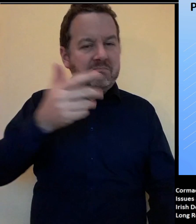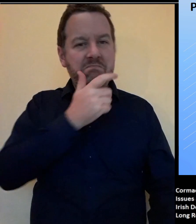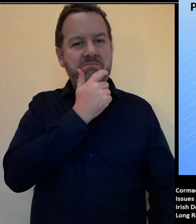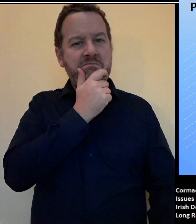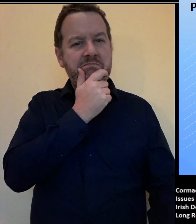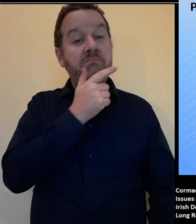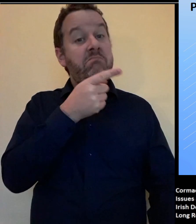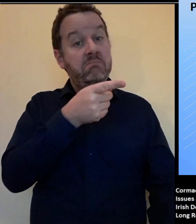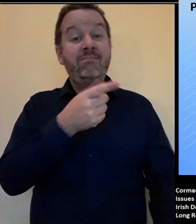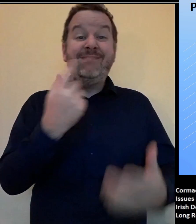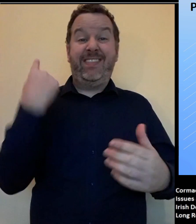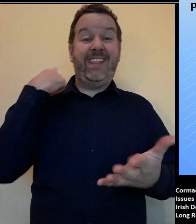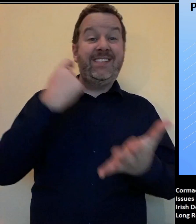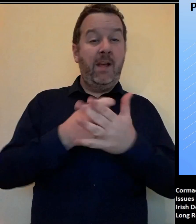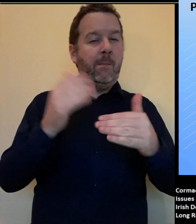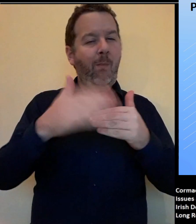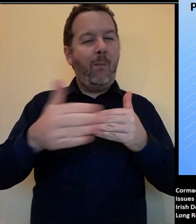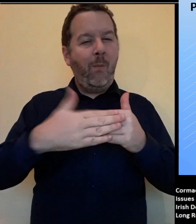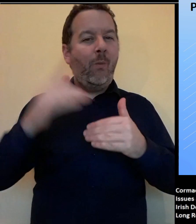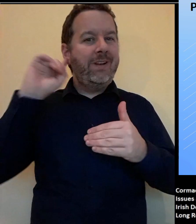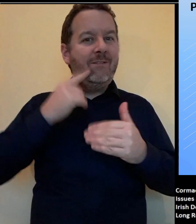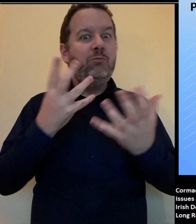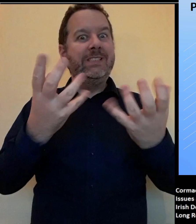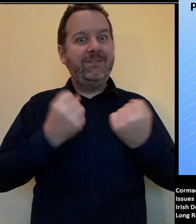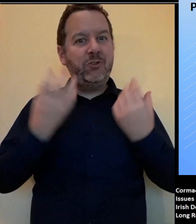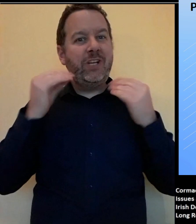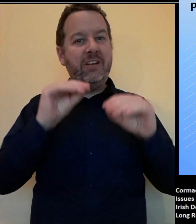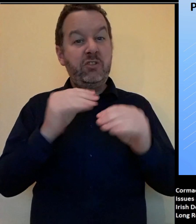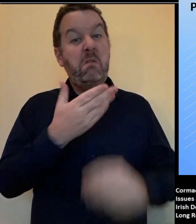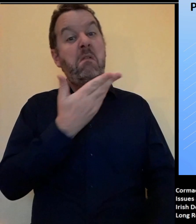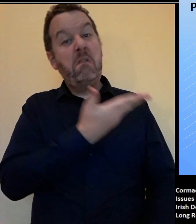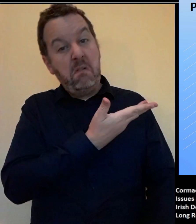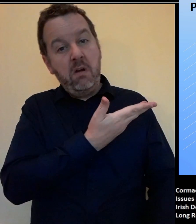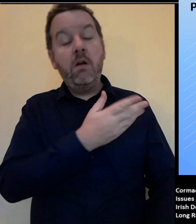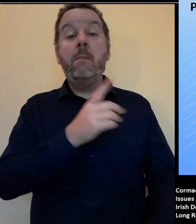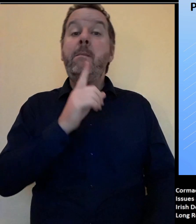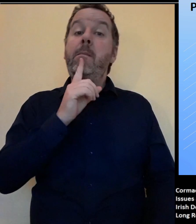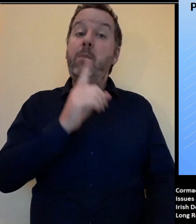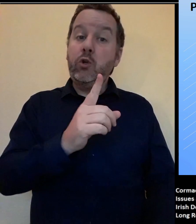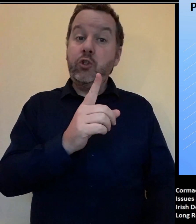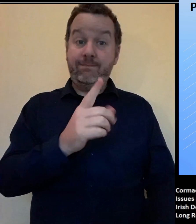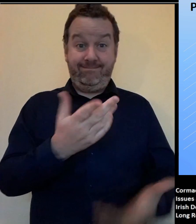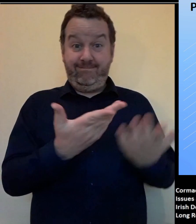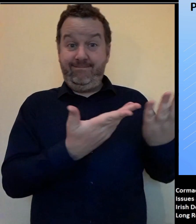This may partially have been a side effect of the numbers of deaf people who received an education,